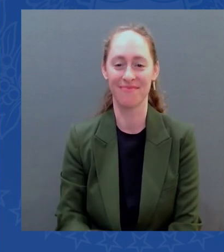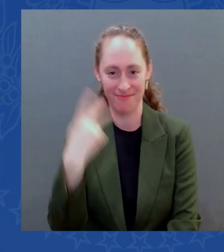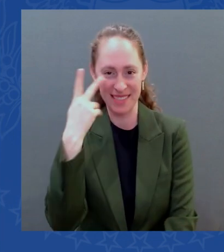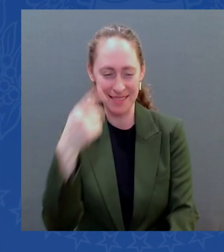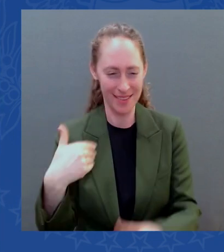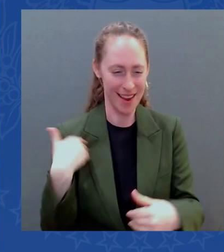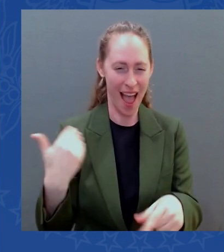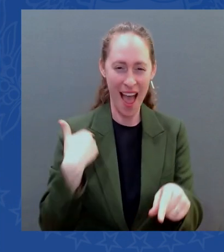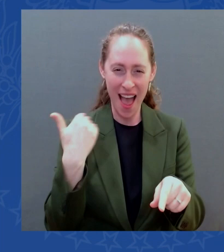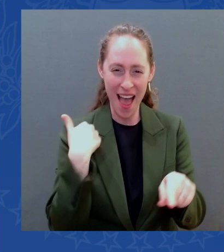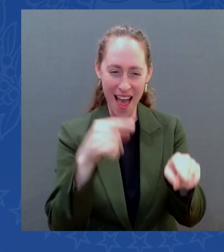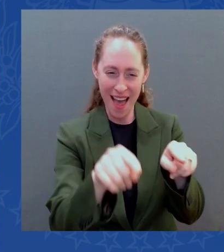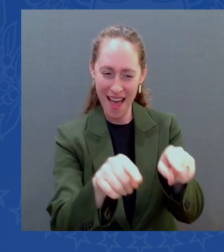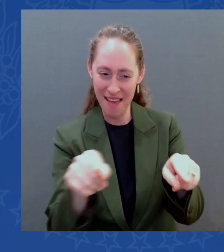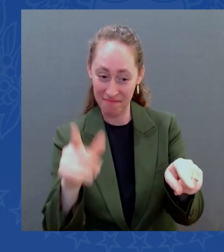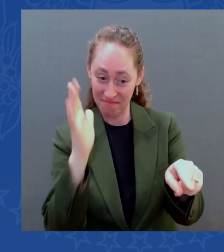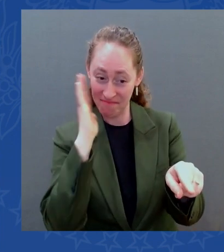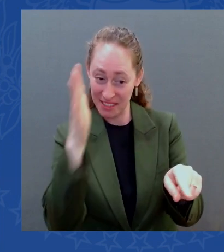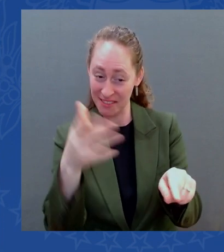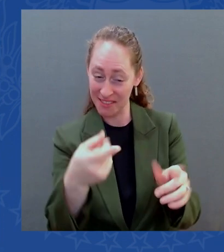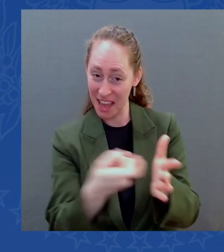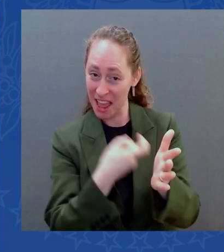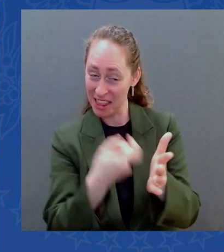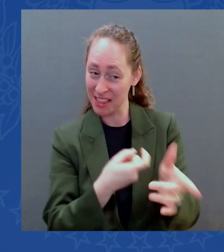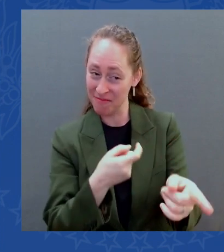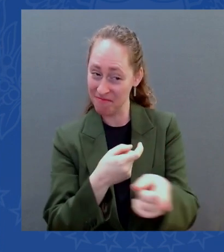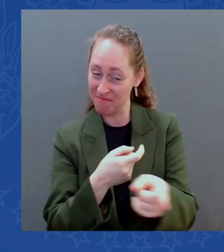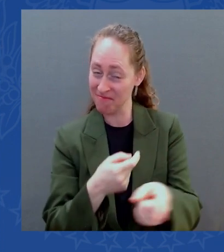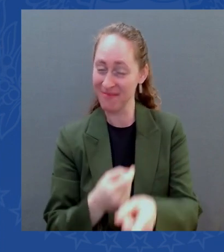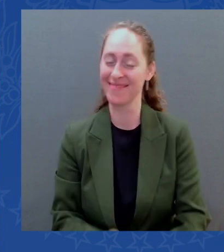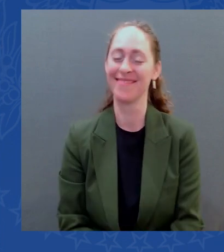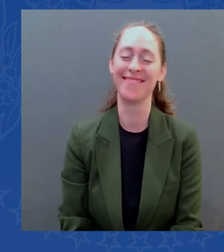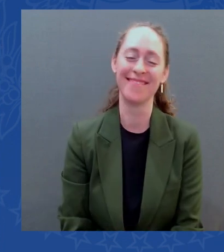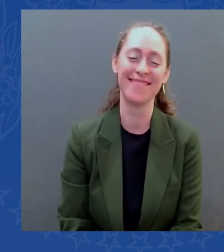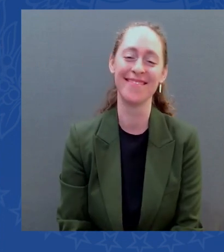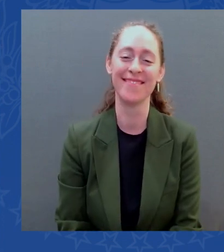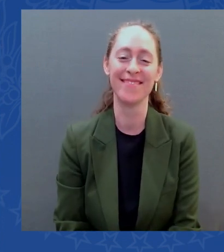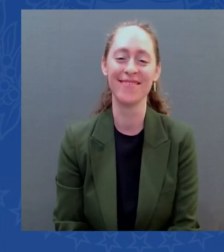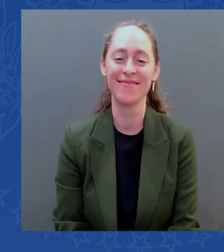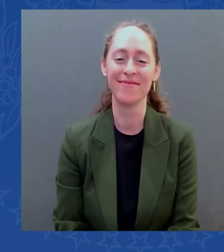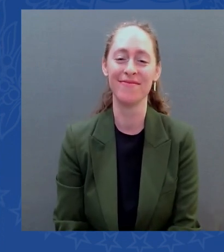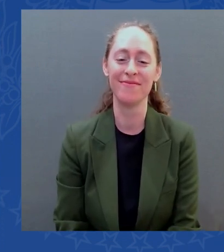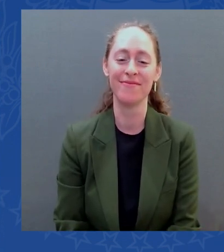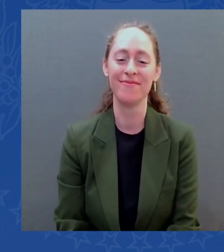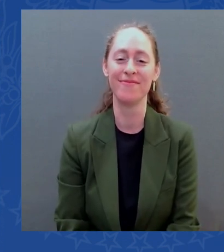You know, if there's a little extra excitement around the White House today, it's probably because the Cup is in the building.